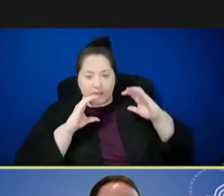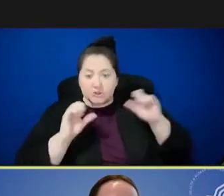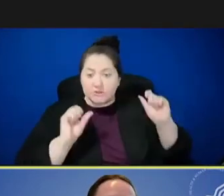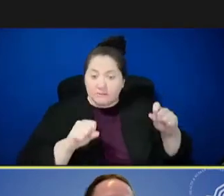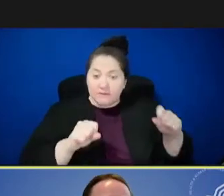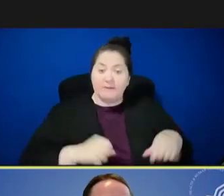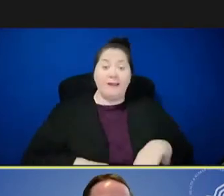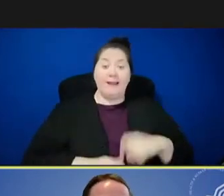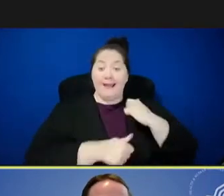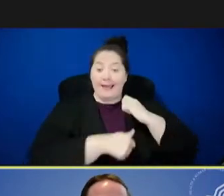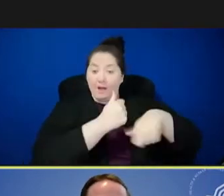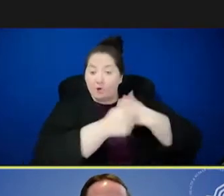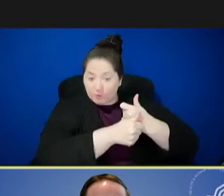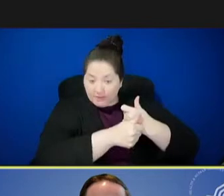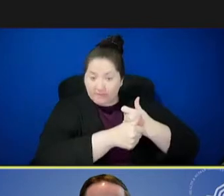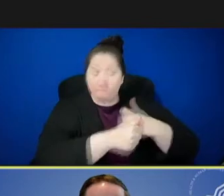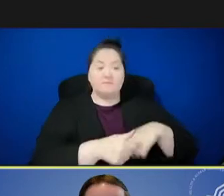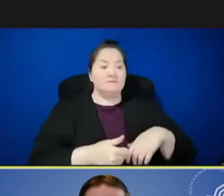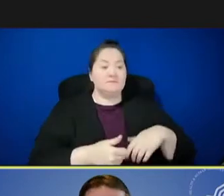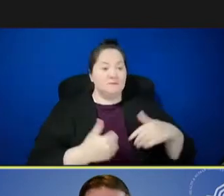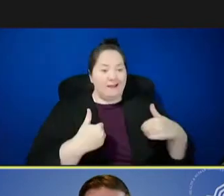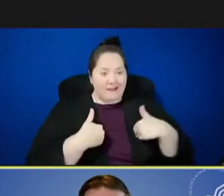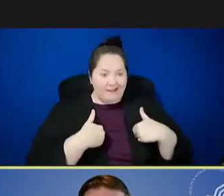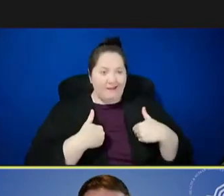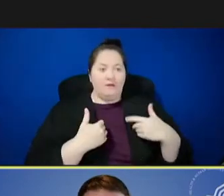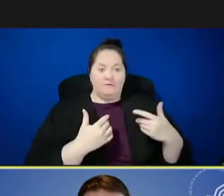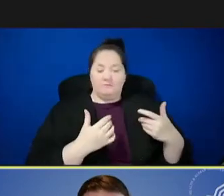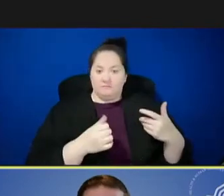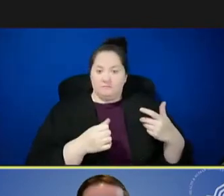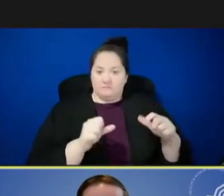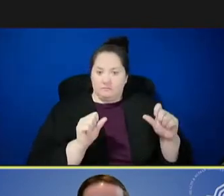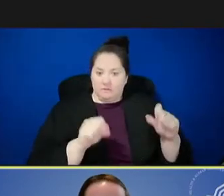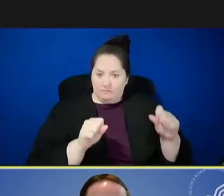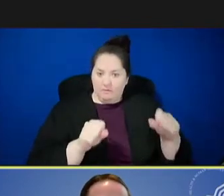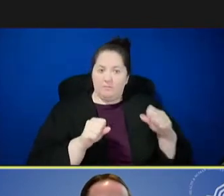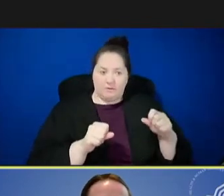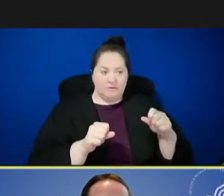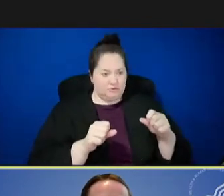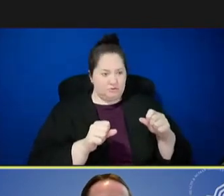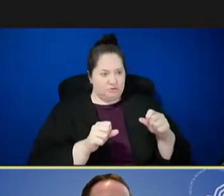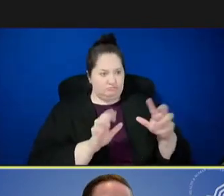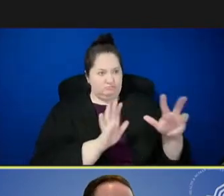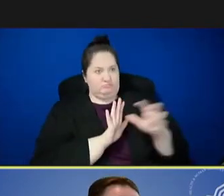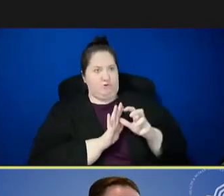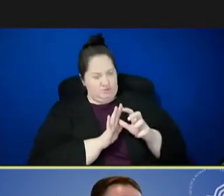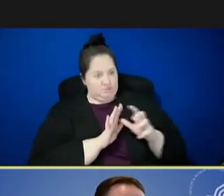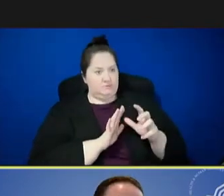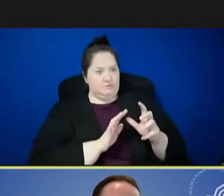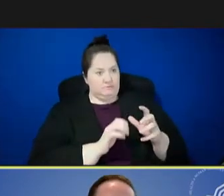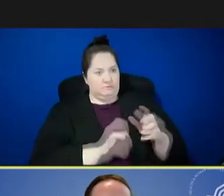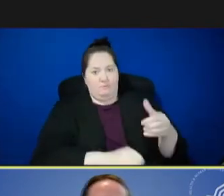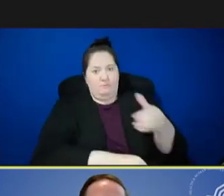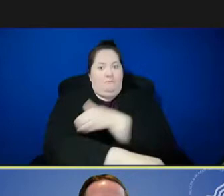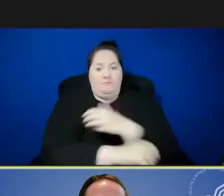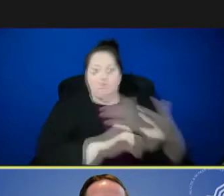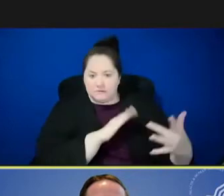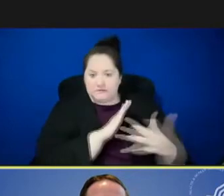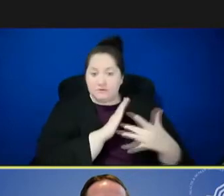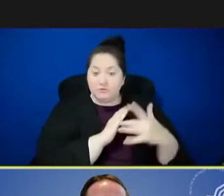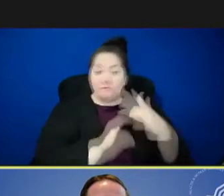we now have the capabilities to harness these powerful techniques for good. The